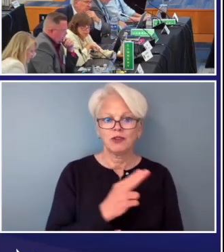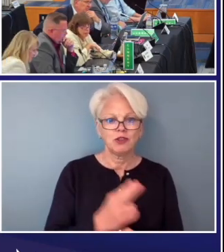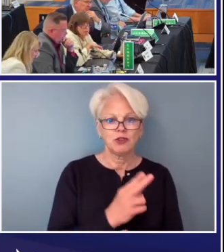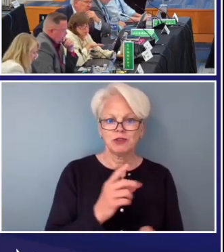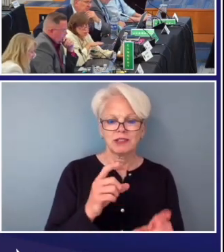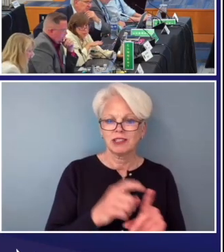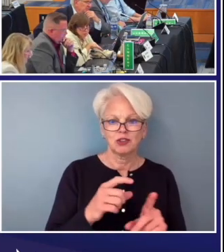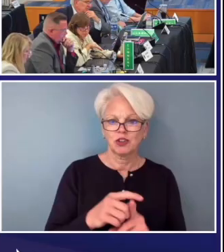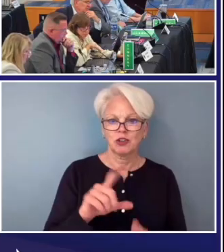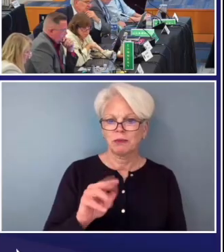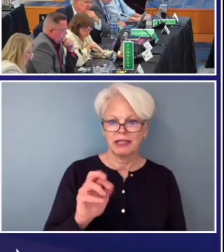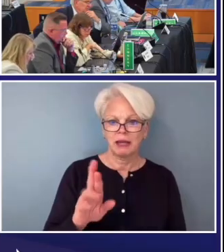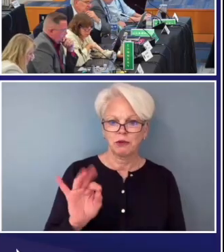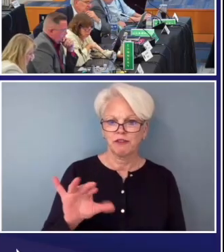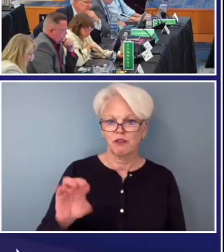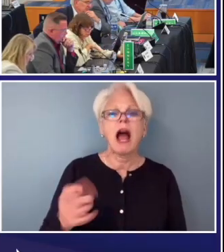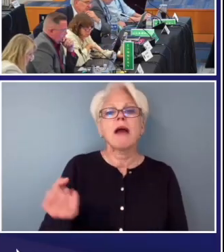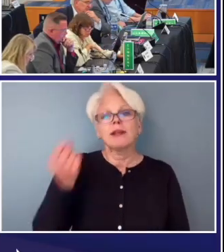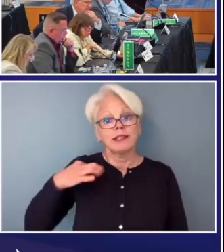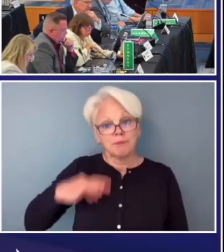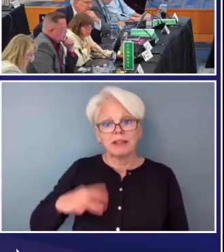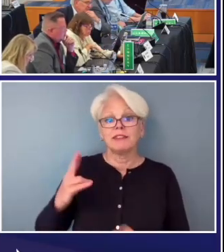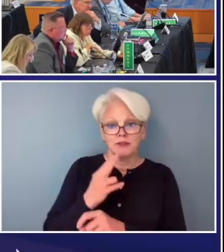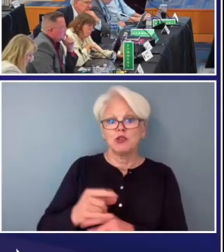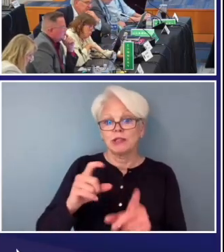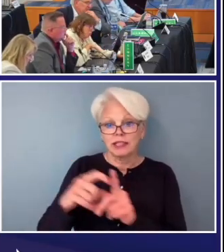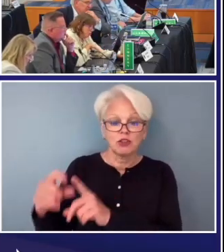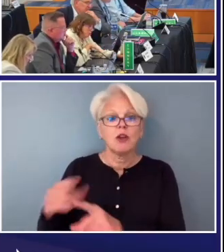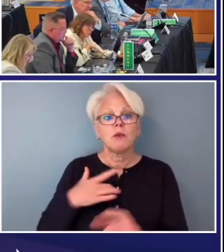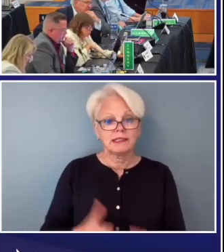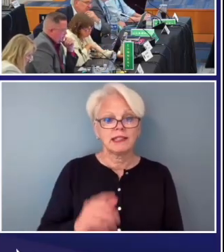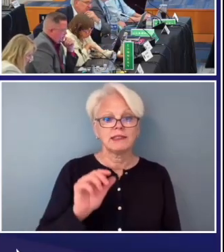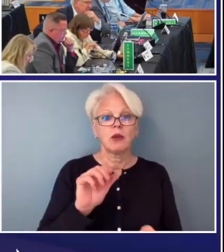I mean, I understand the benefits of using the term labor force. But we usually say workforce or employment.